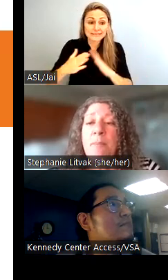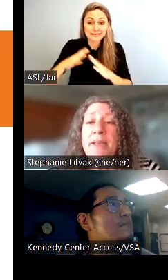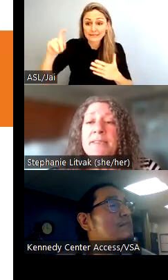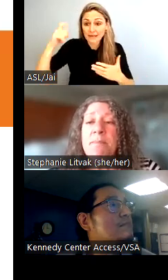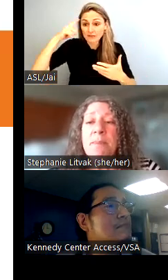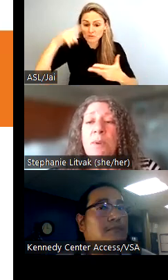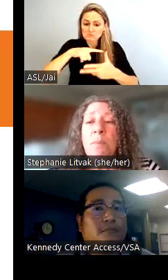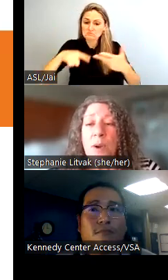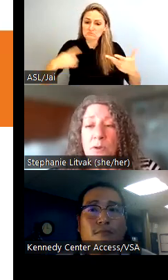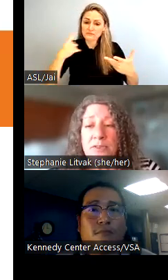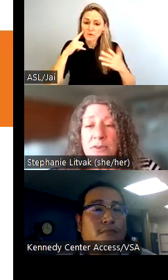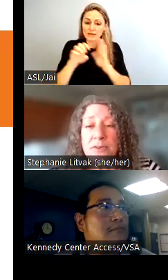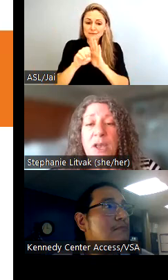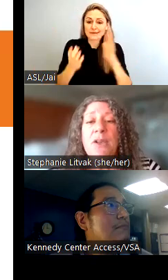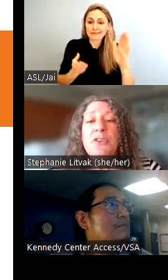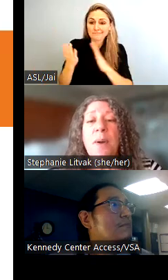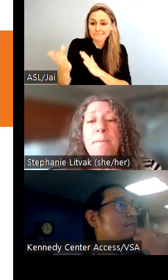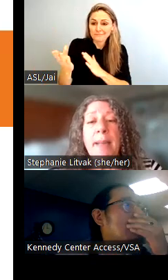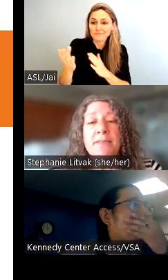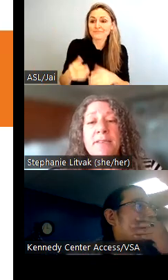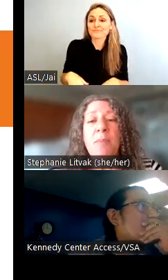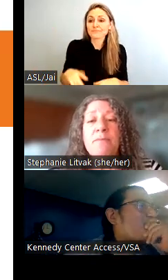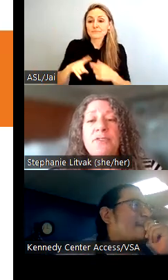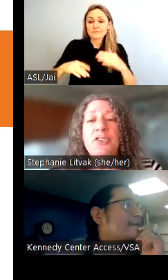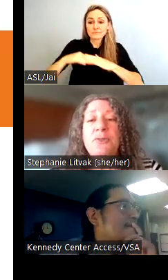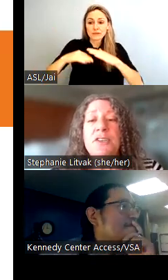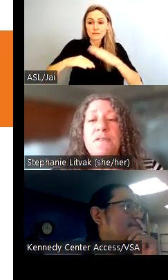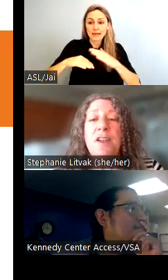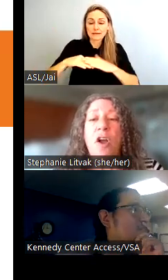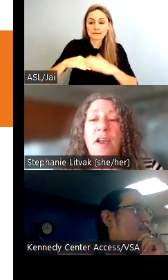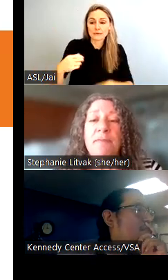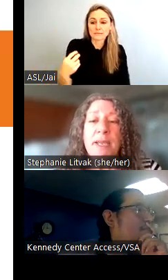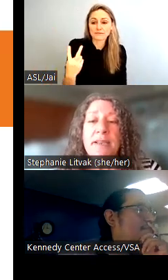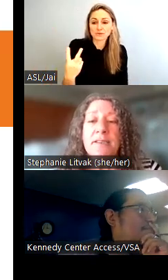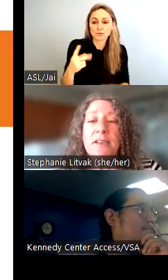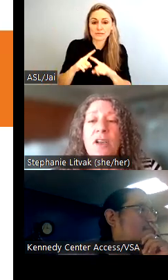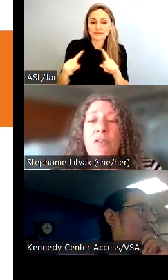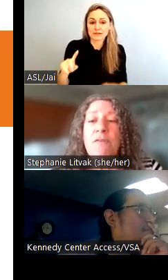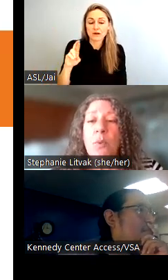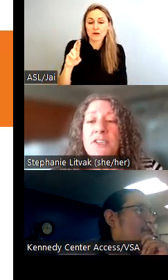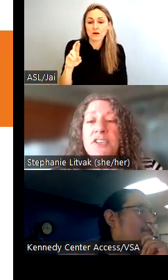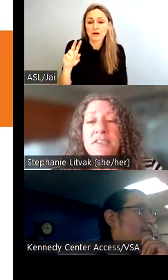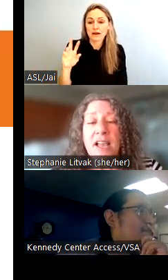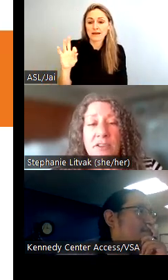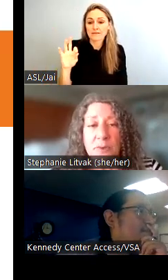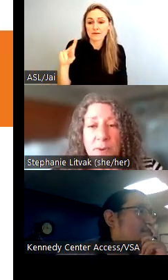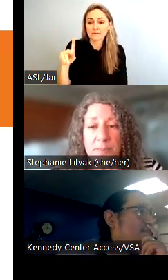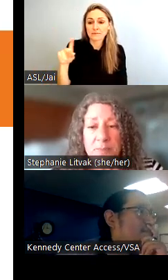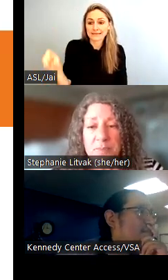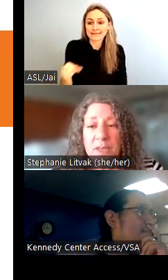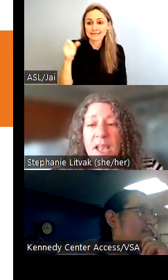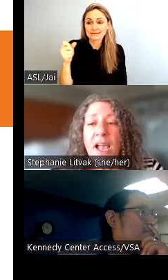may submit proposals to a maximum of two different RFPs for which it is eligible.